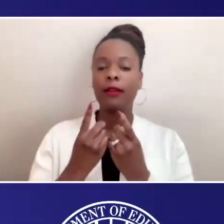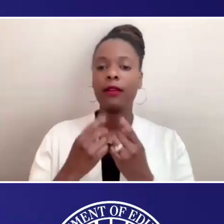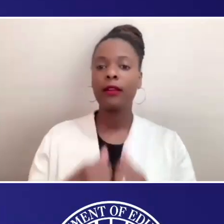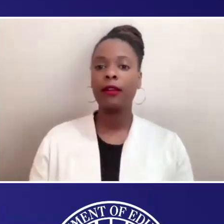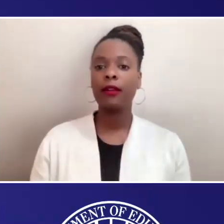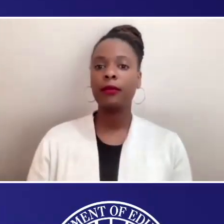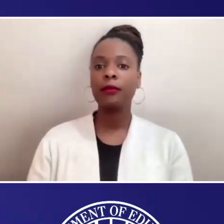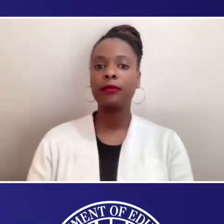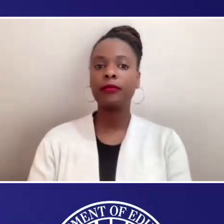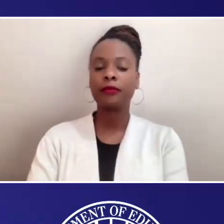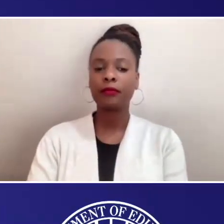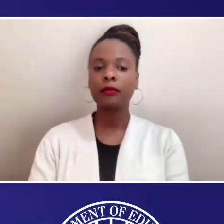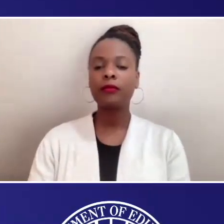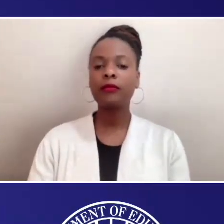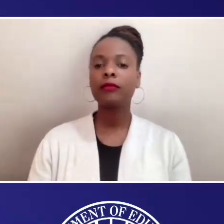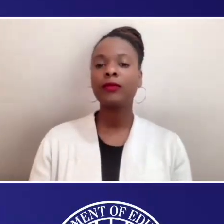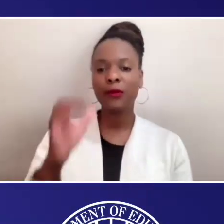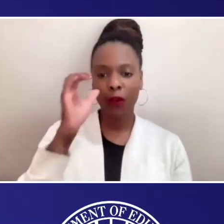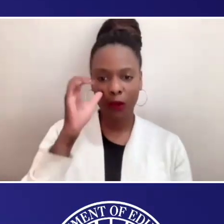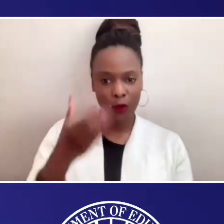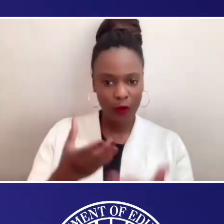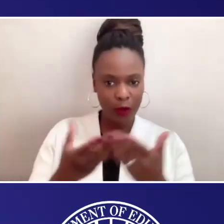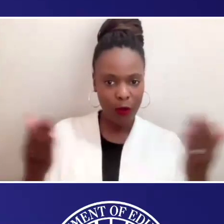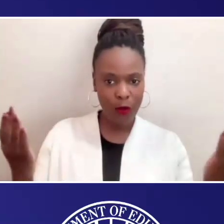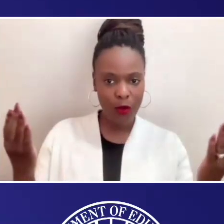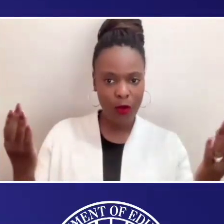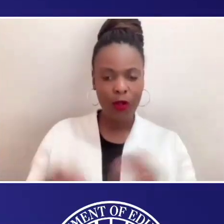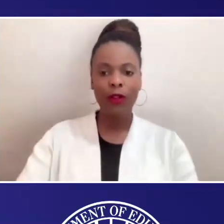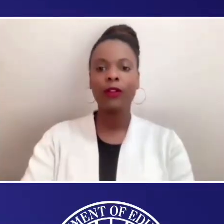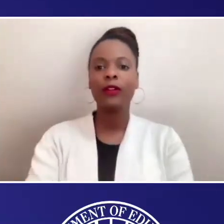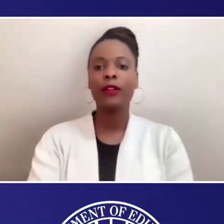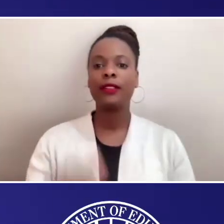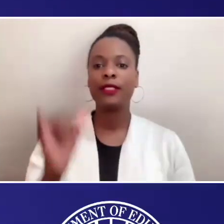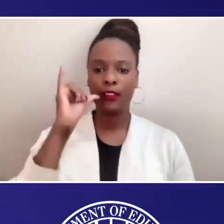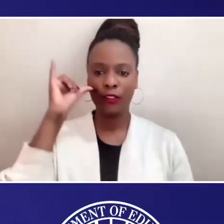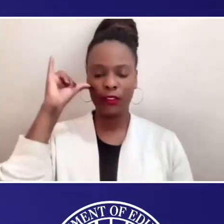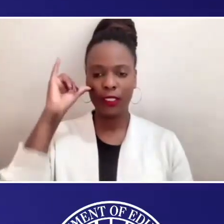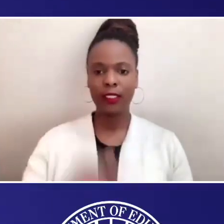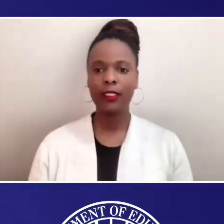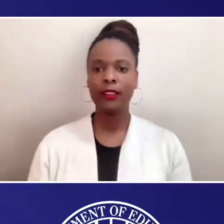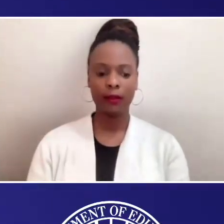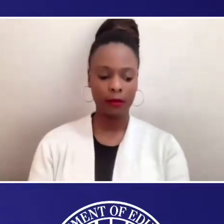we heard you yesterday. We appreciate the really helpful